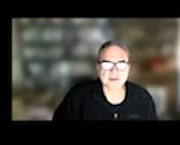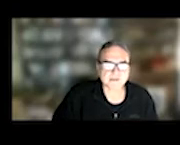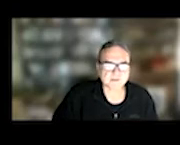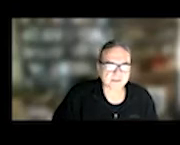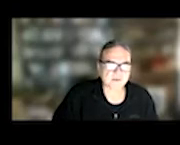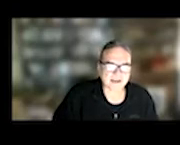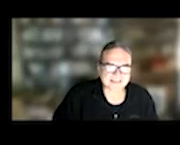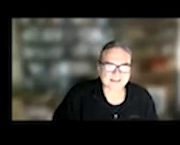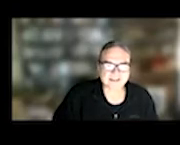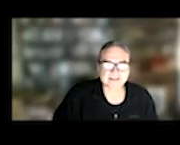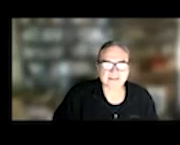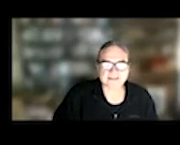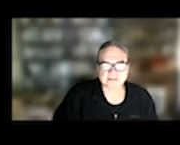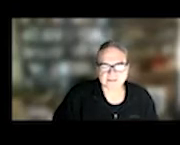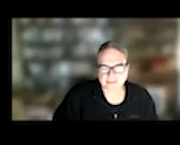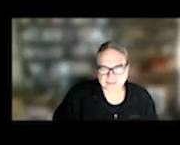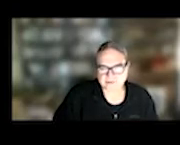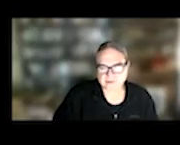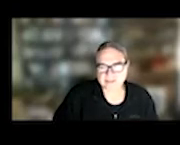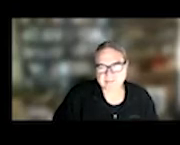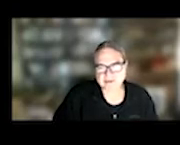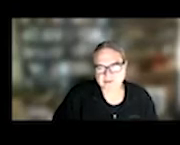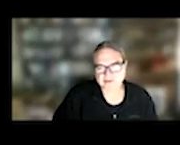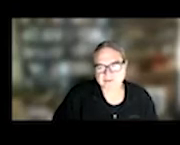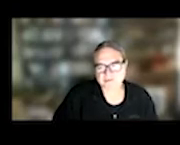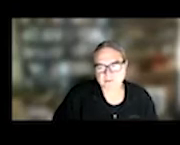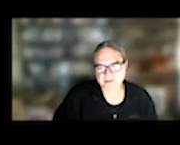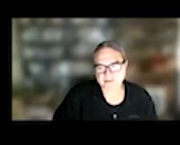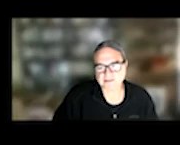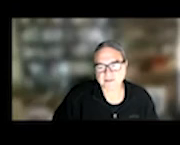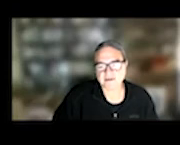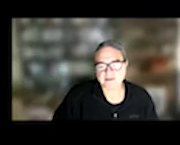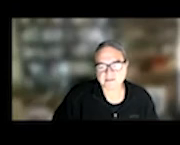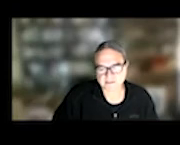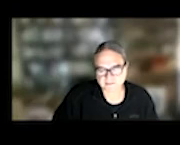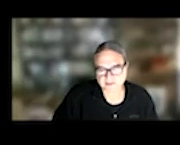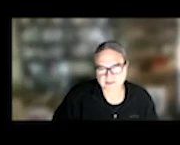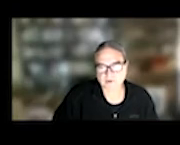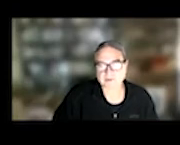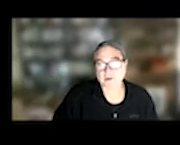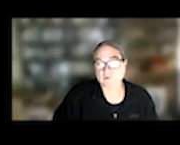So not surprisingly since each of those 10 measures was significantly worse the